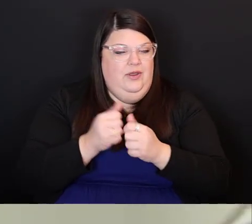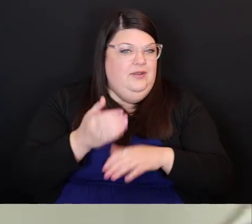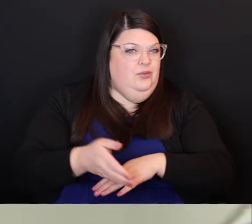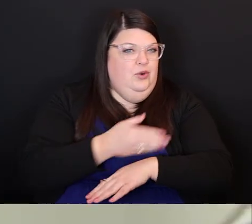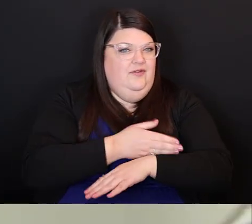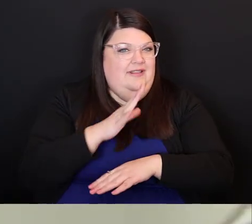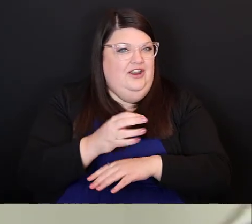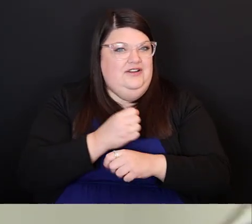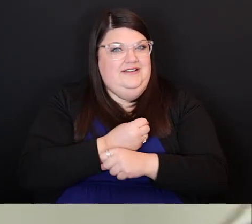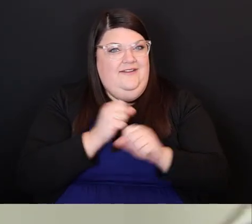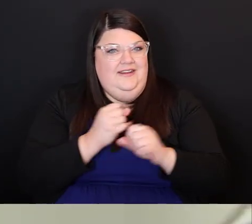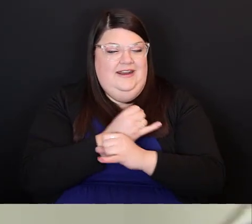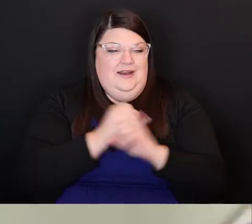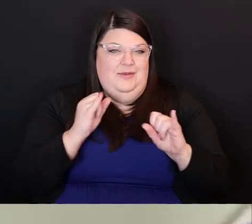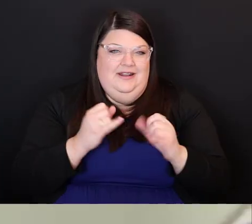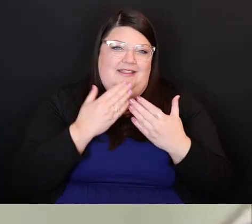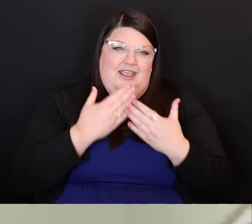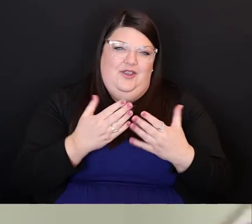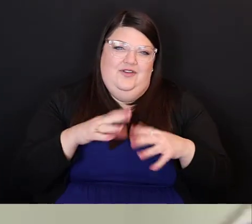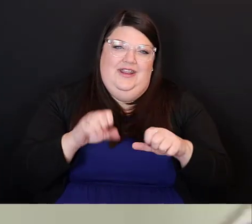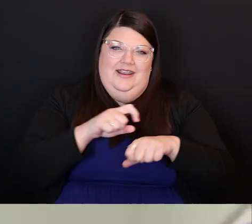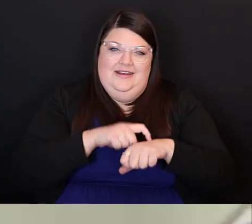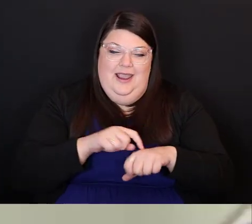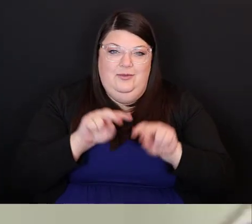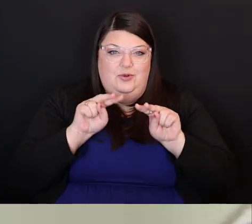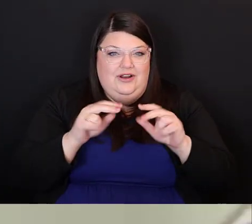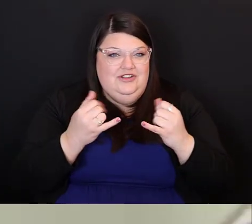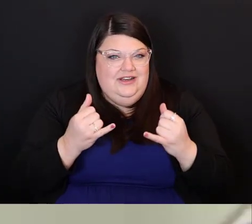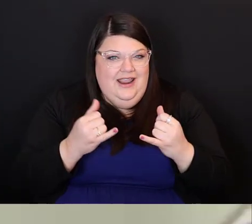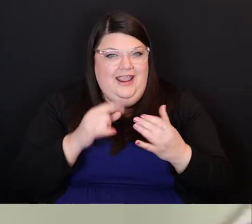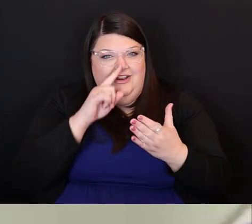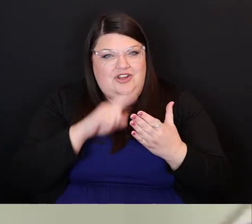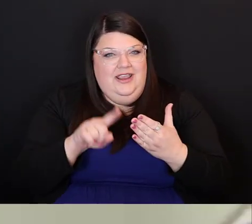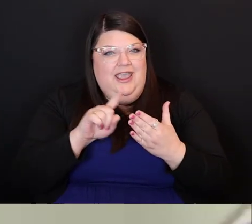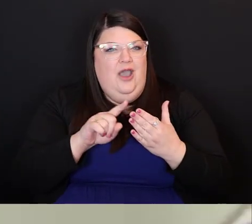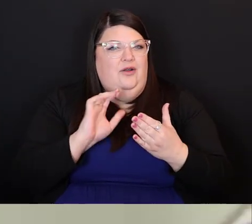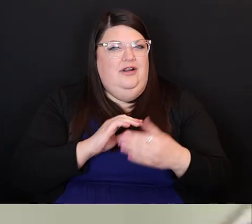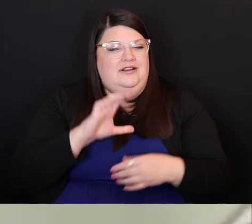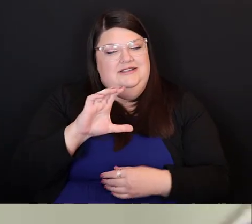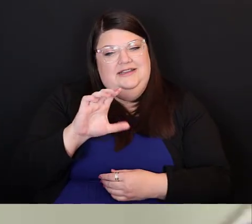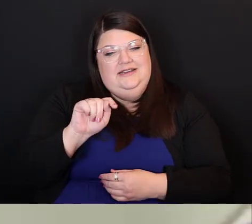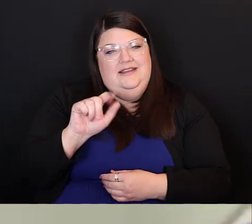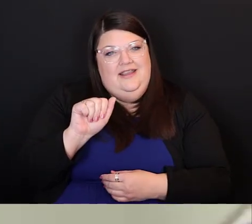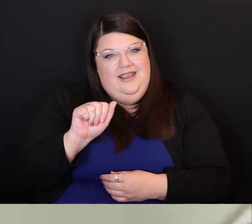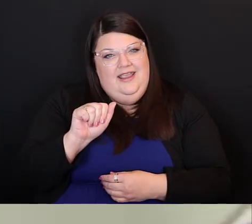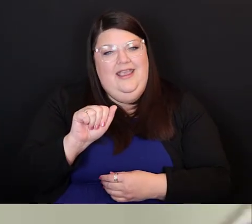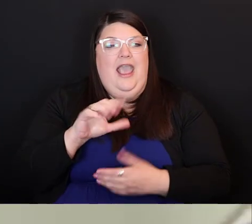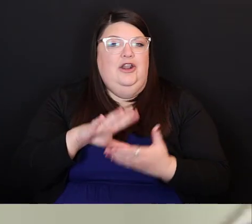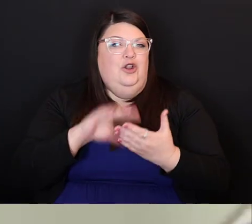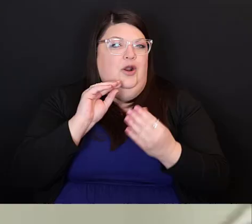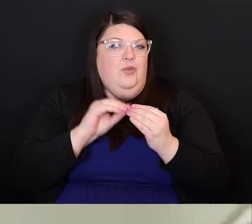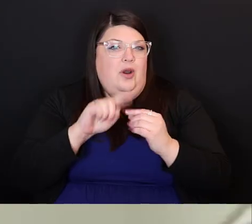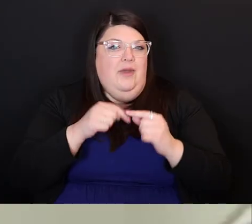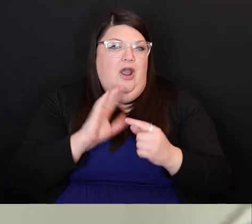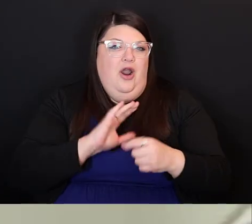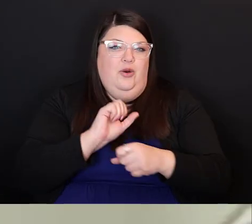Thank you so much for spending your time with me today. And please check out the Consumer Technology Association, CTA and learn more about our work.